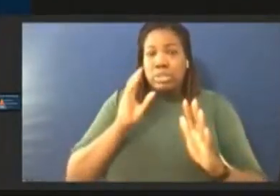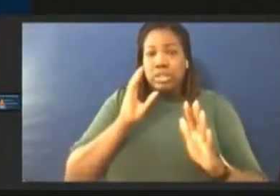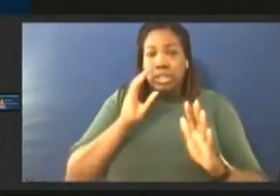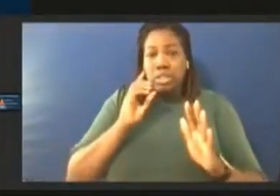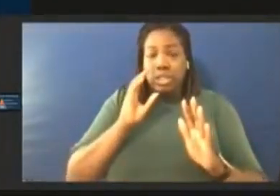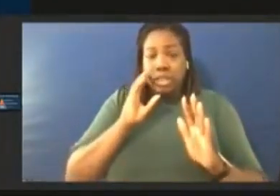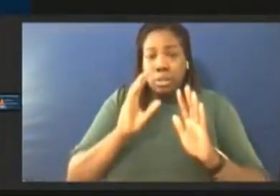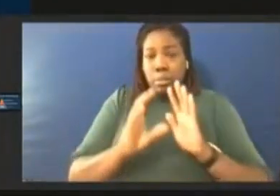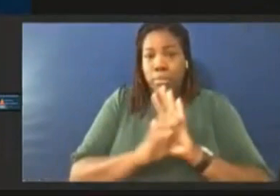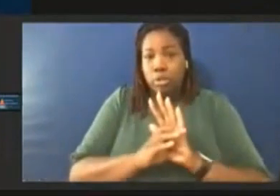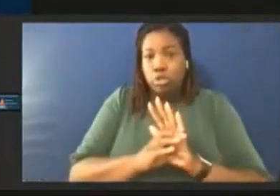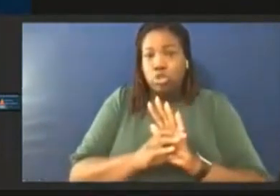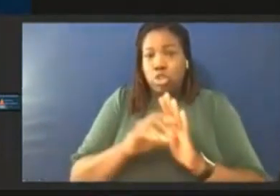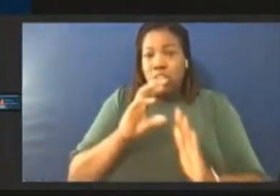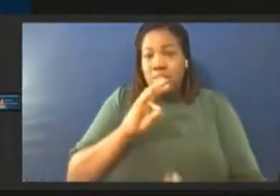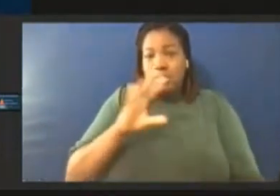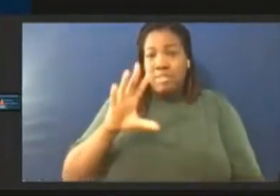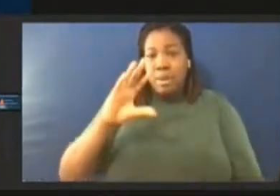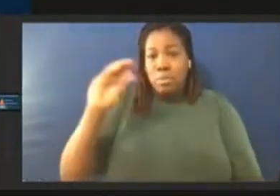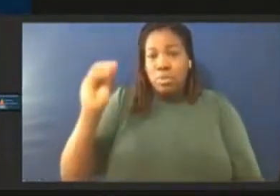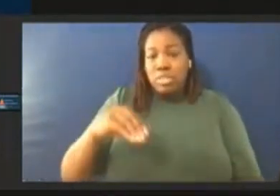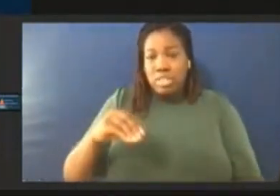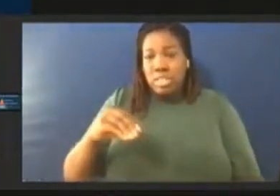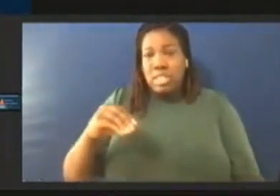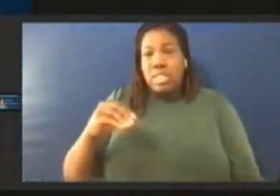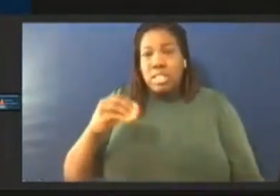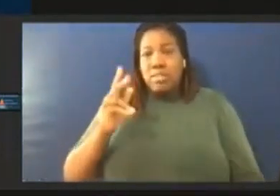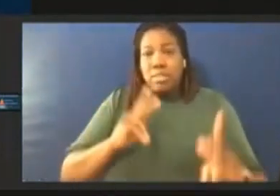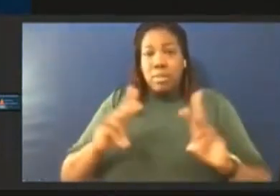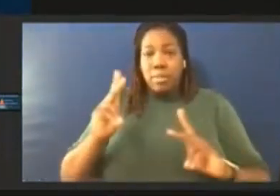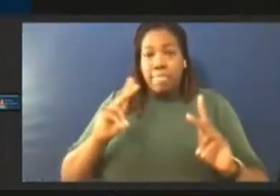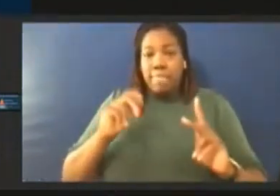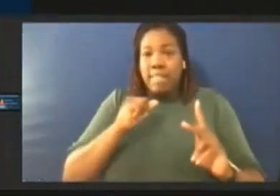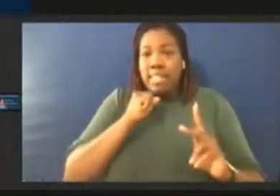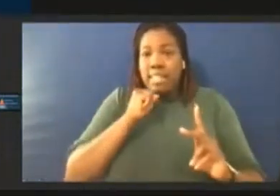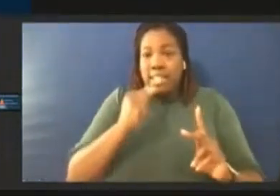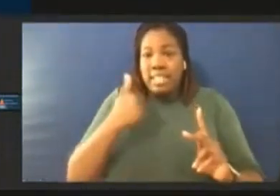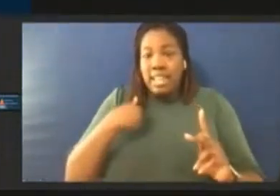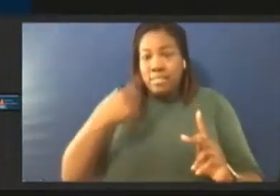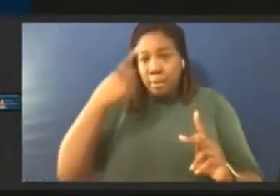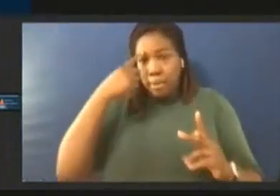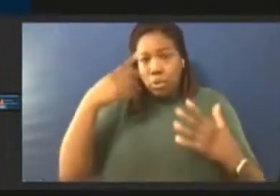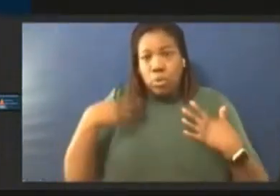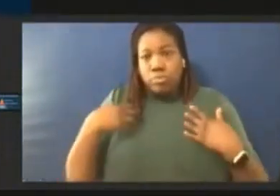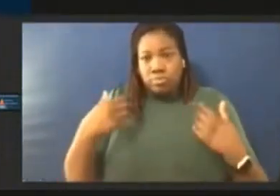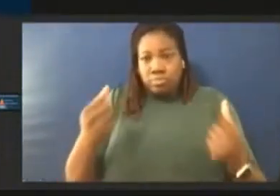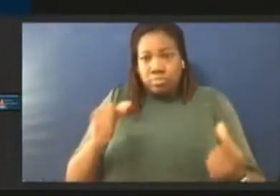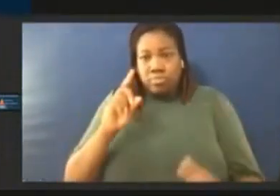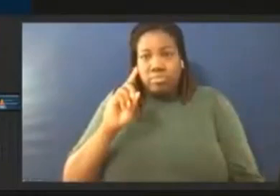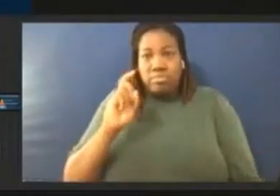About 75 percent of the population in any given time doesn't have a mental health diagnosis, about 25 percent does.